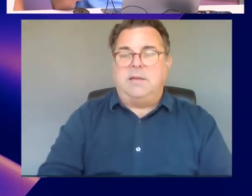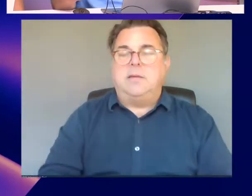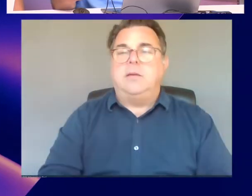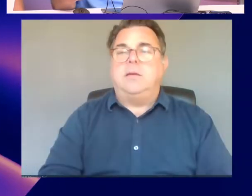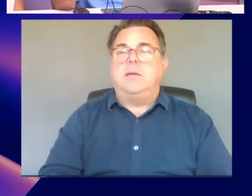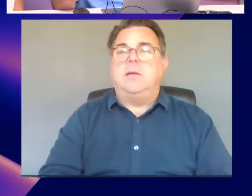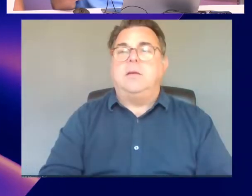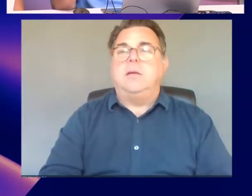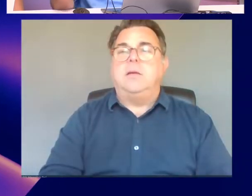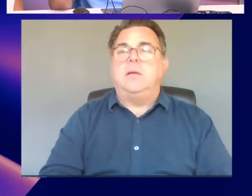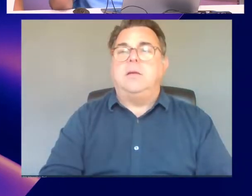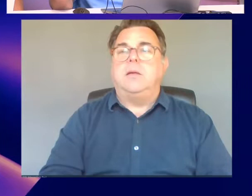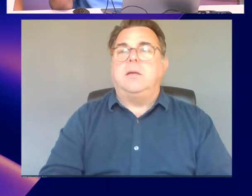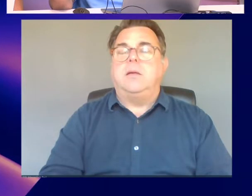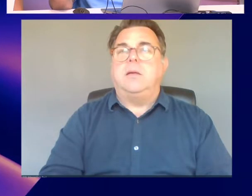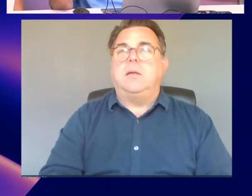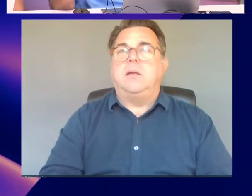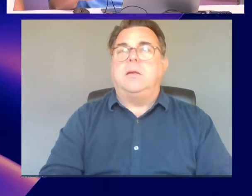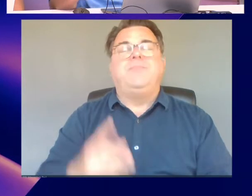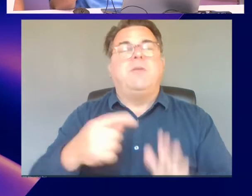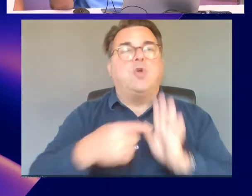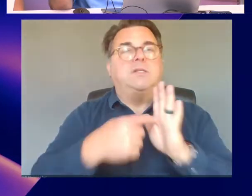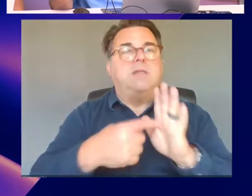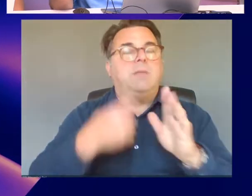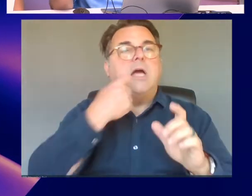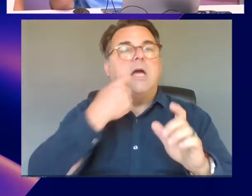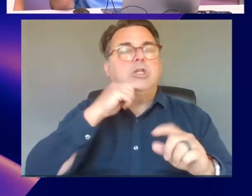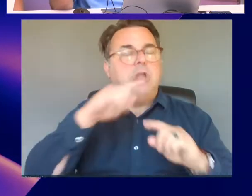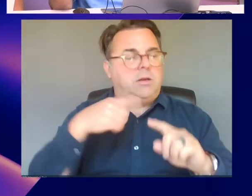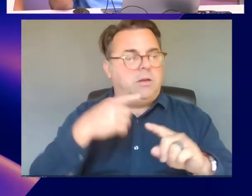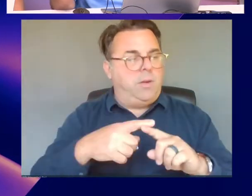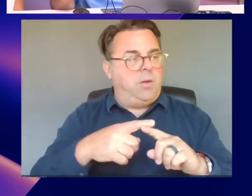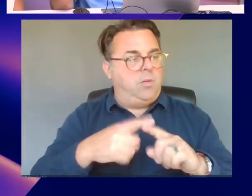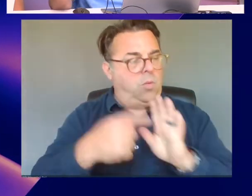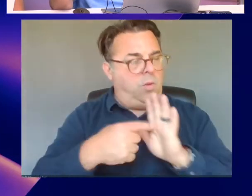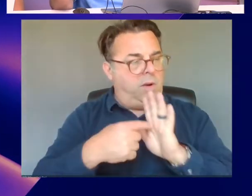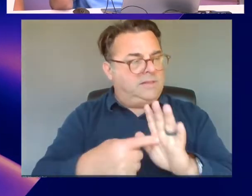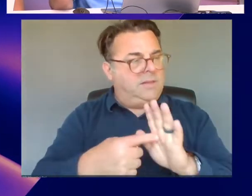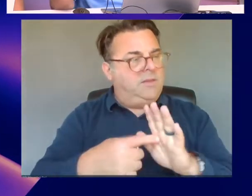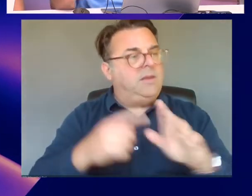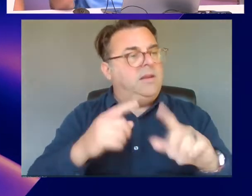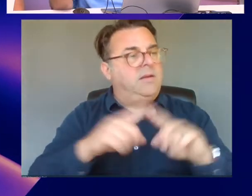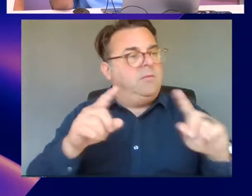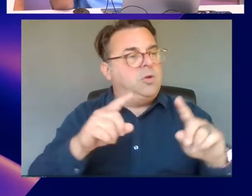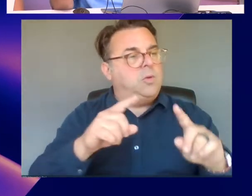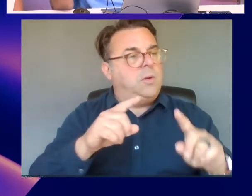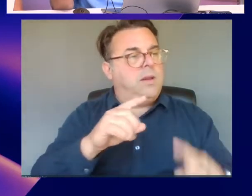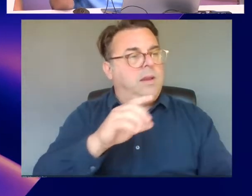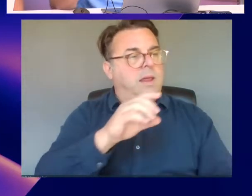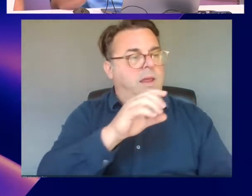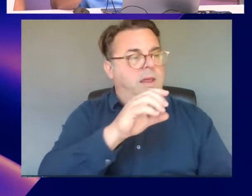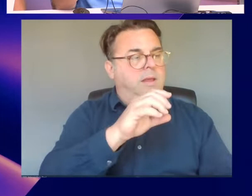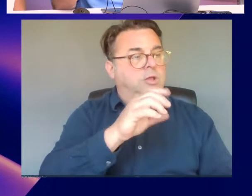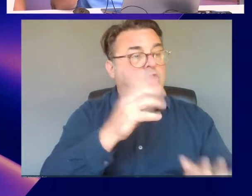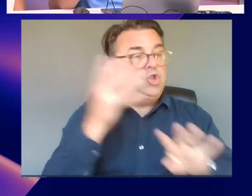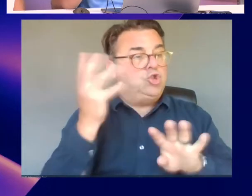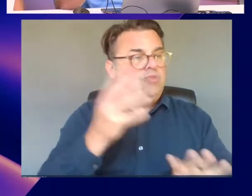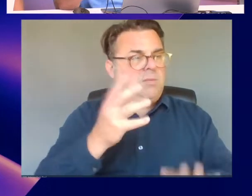for example, I'll just talk about one example of the difference between message queue and streaming, right? Right. - Message queue is like